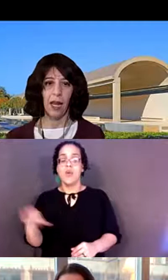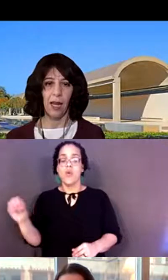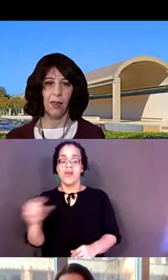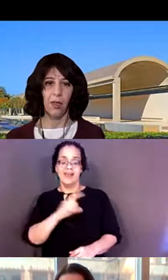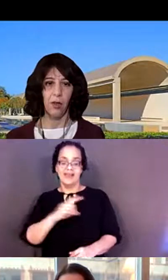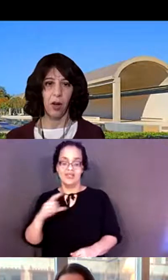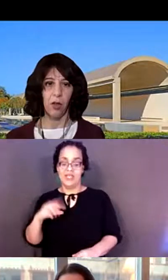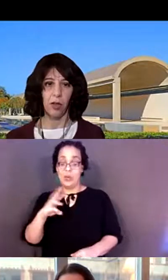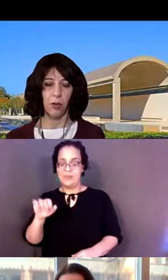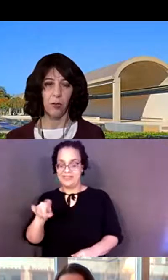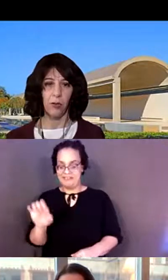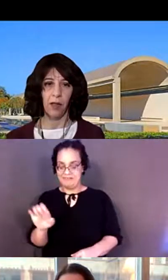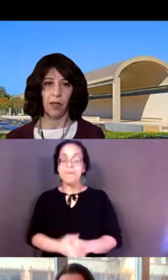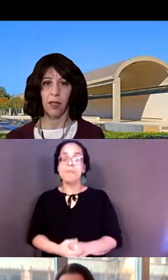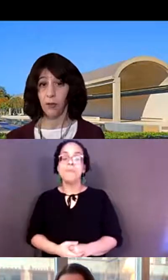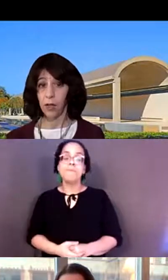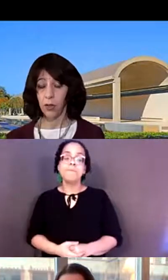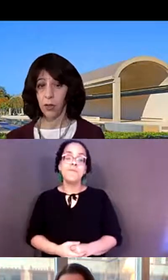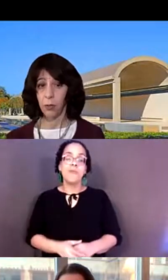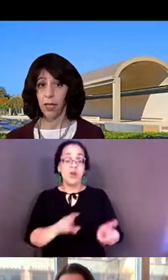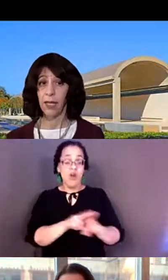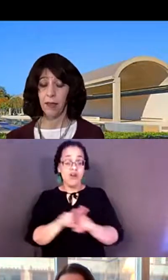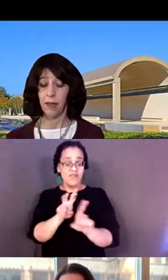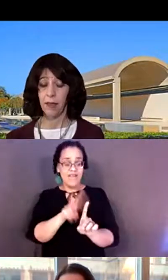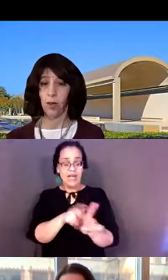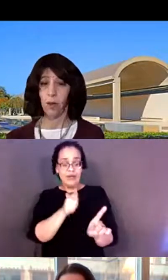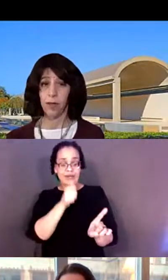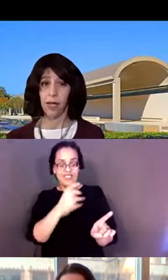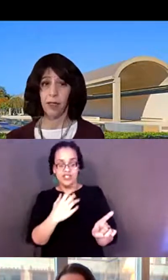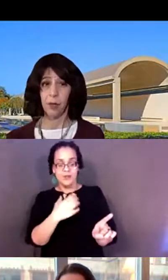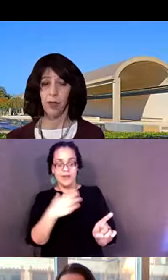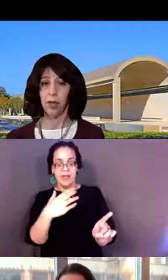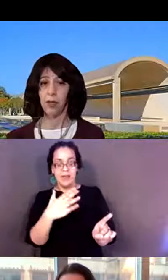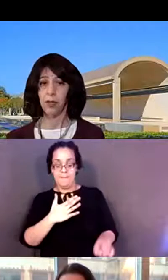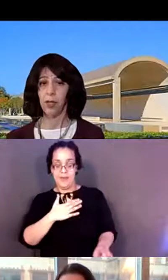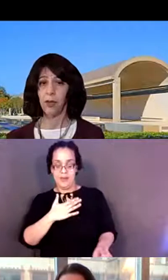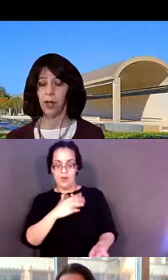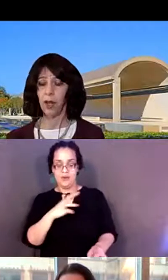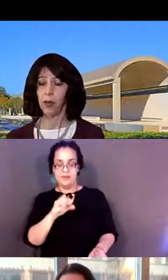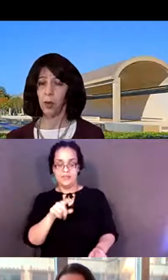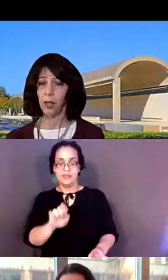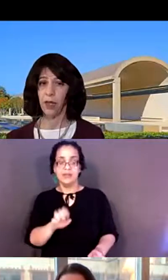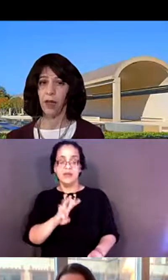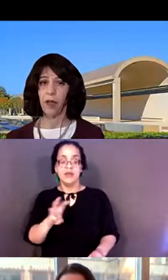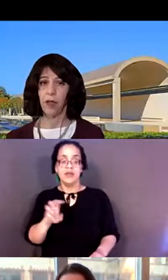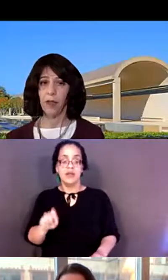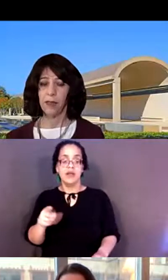And you can also file a confidential complaint at our website www dot health